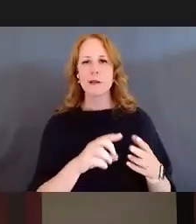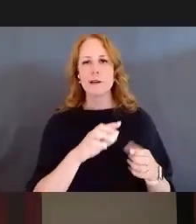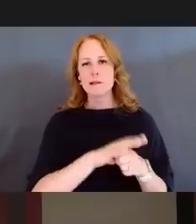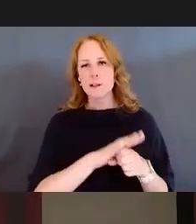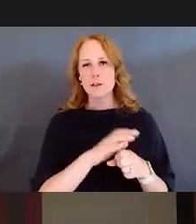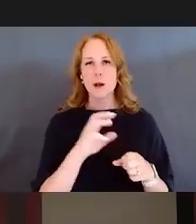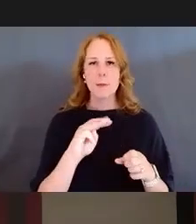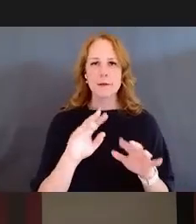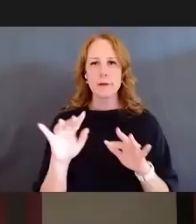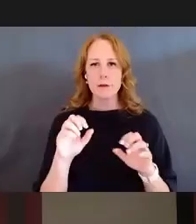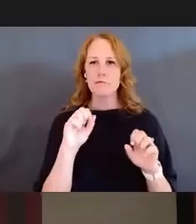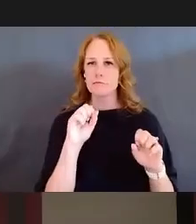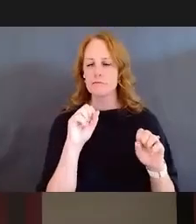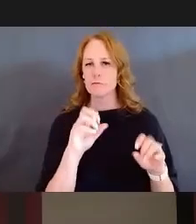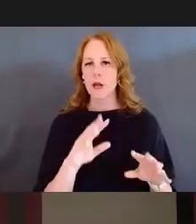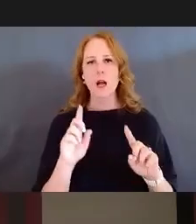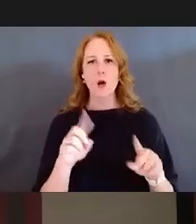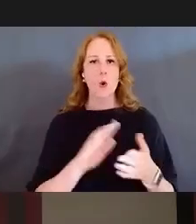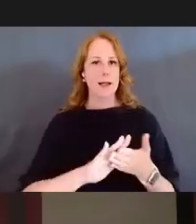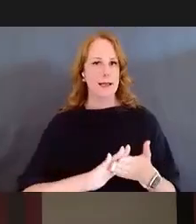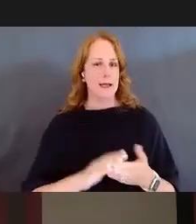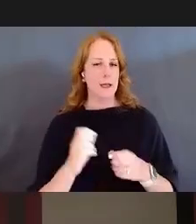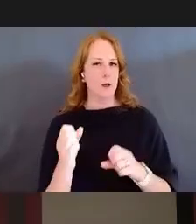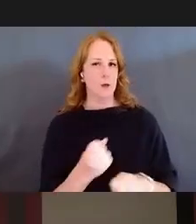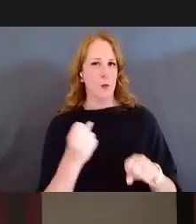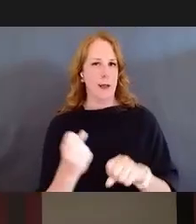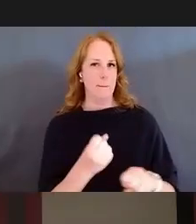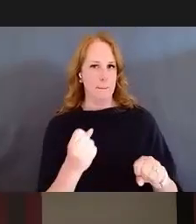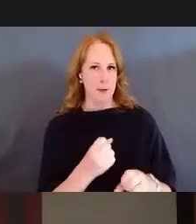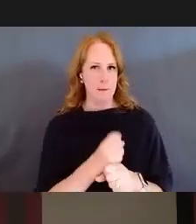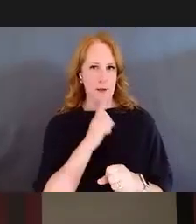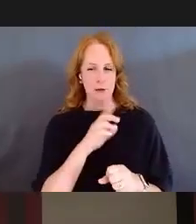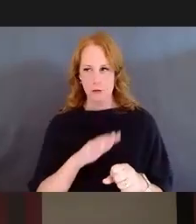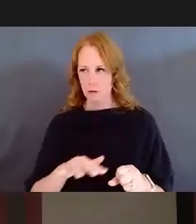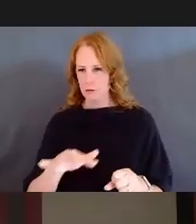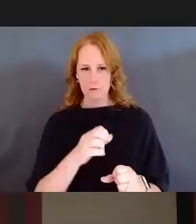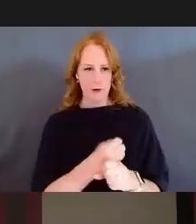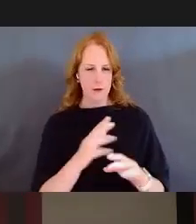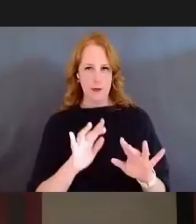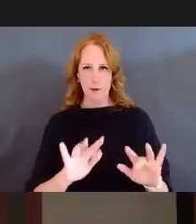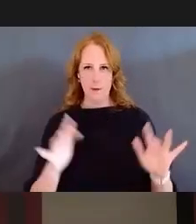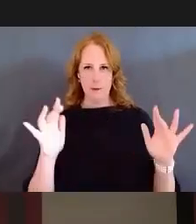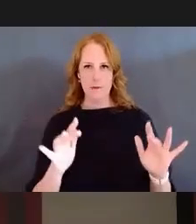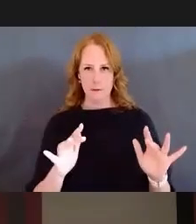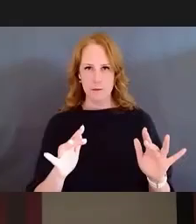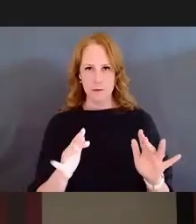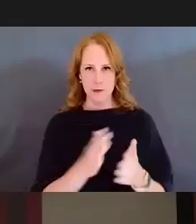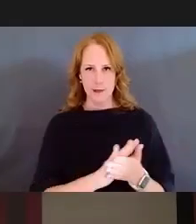like to go around and sweep. That's what. And cl make sure the everything's nice and tidy.